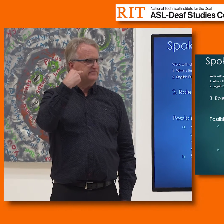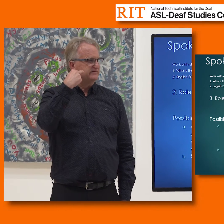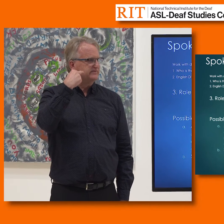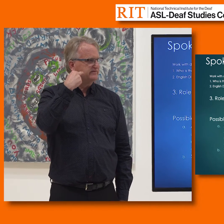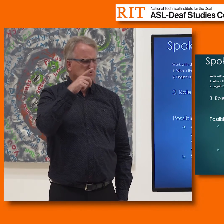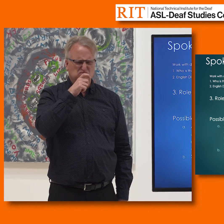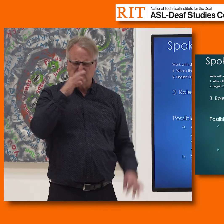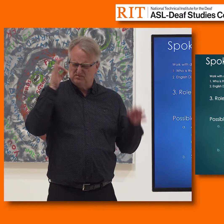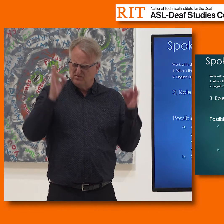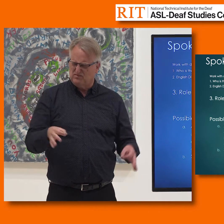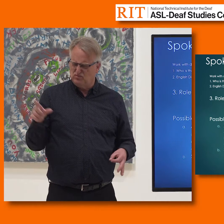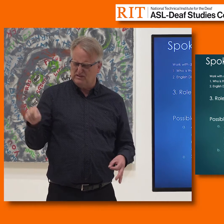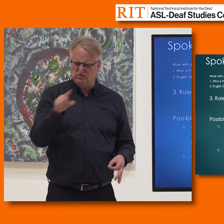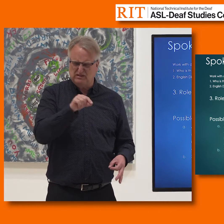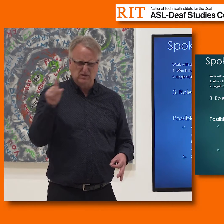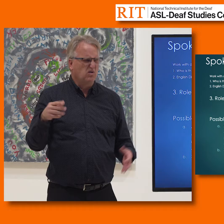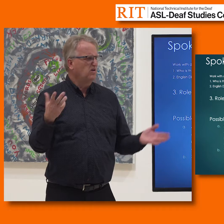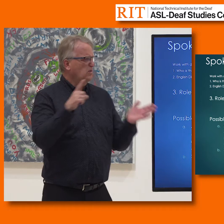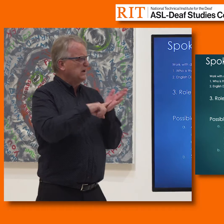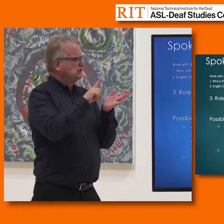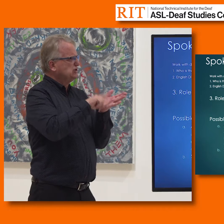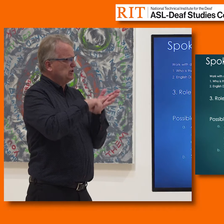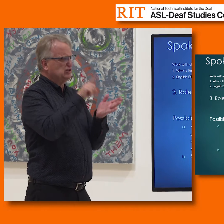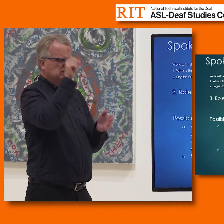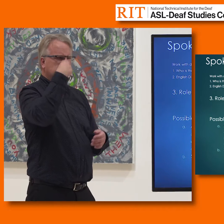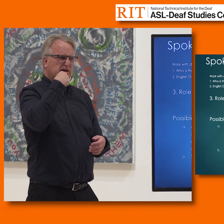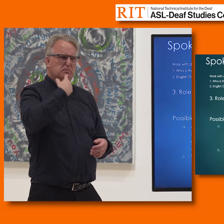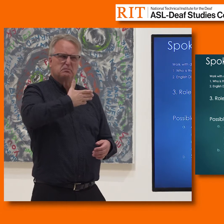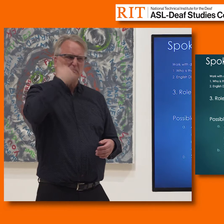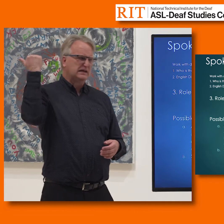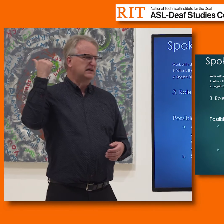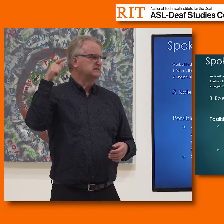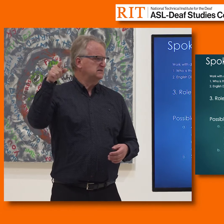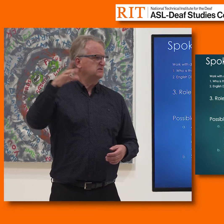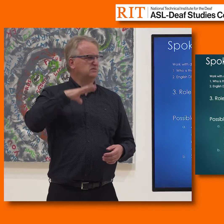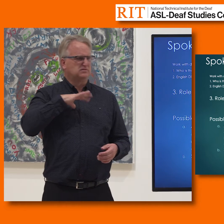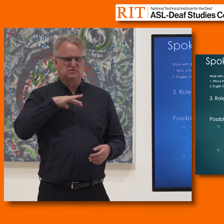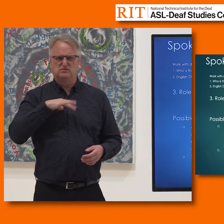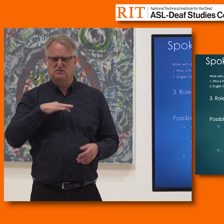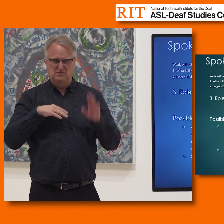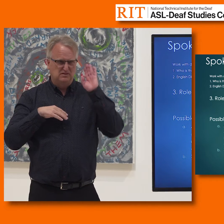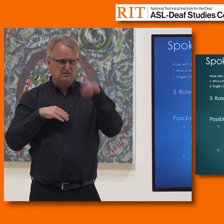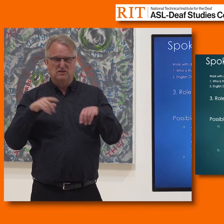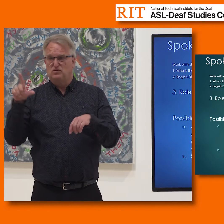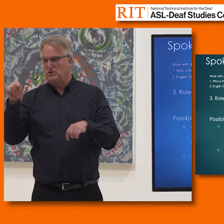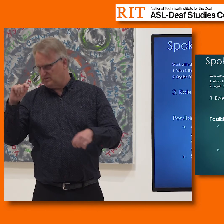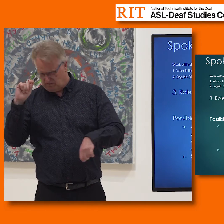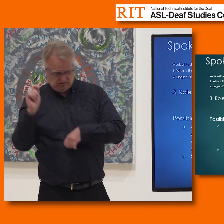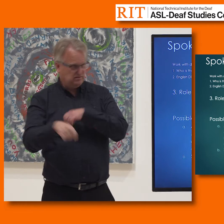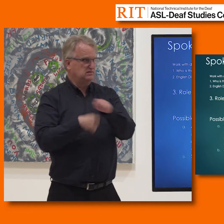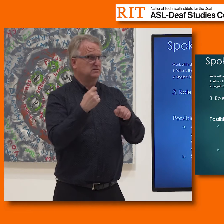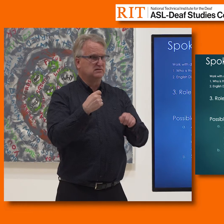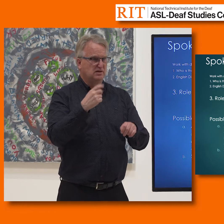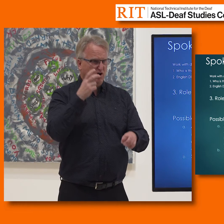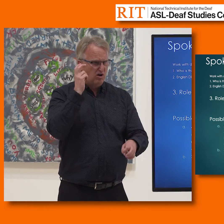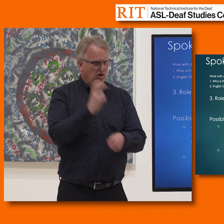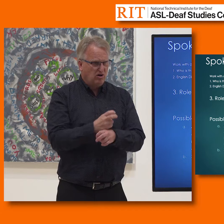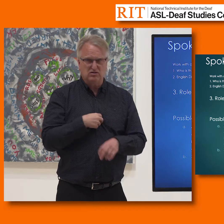I'd really like one of them to give their full attention to me, right? And we say that research is the reason that we switch in 20-minute shifts,